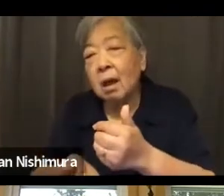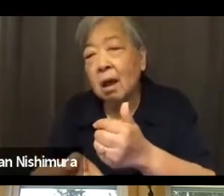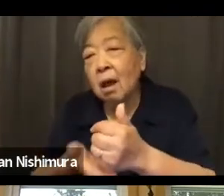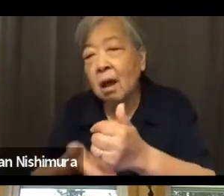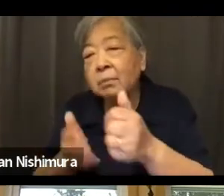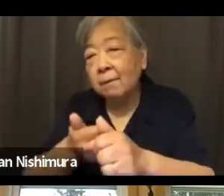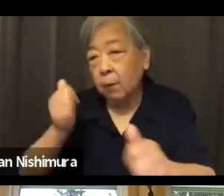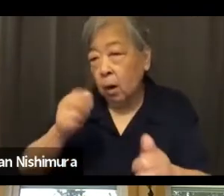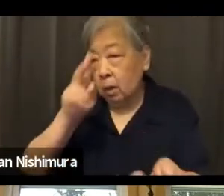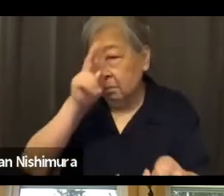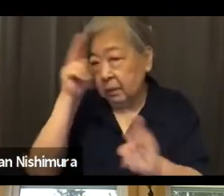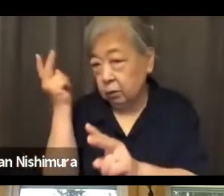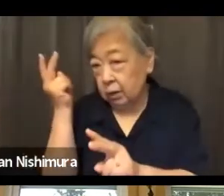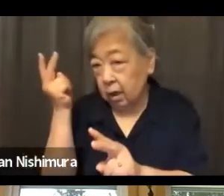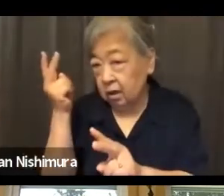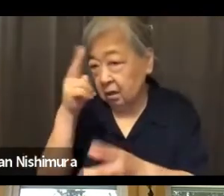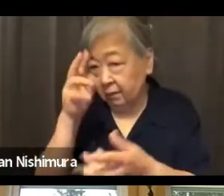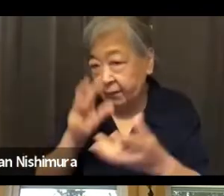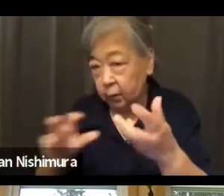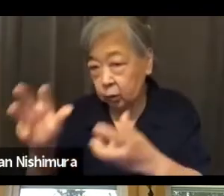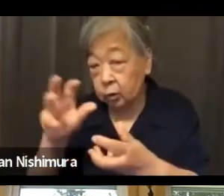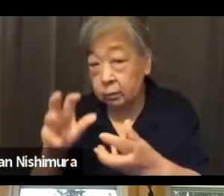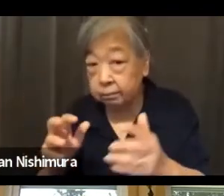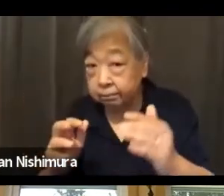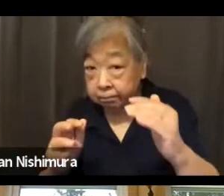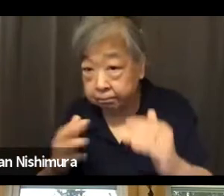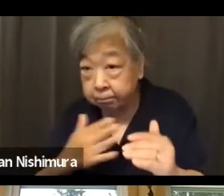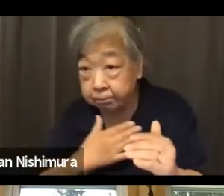or confusions. Next slide, please.